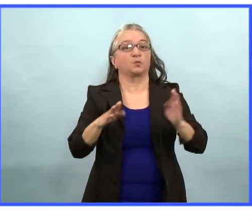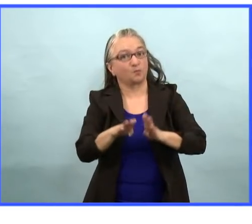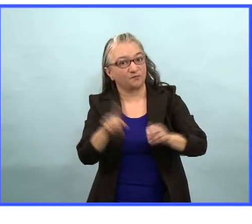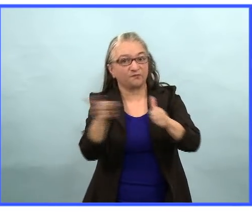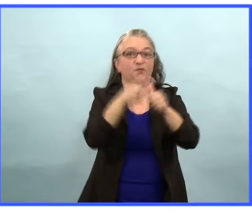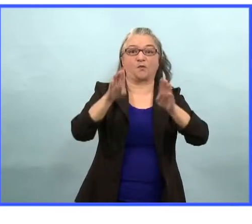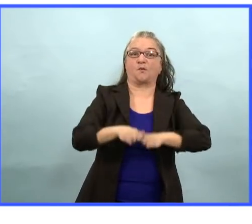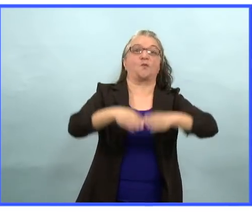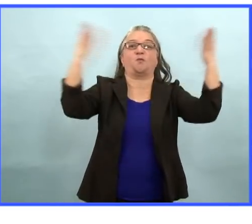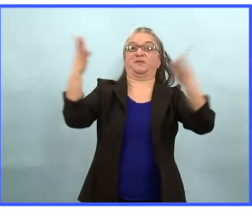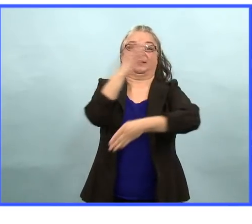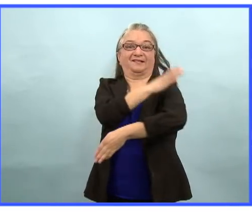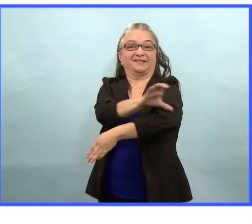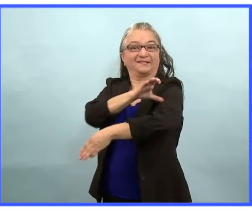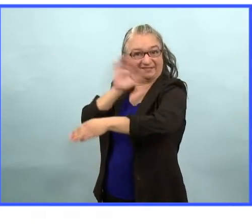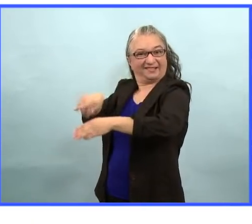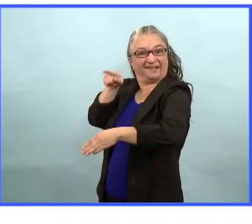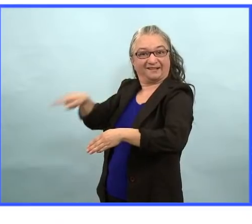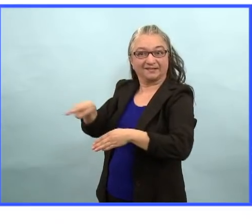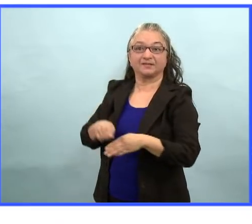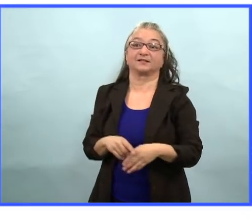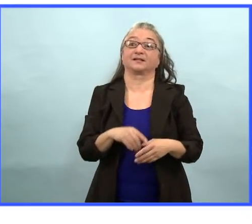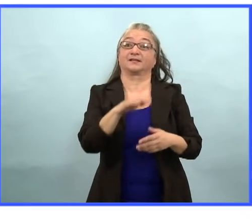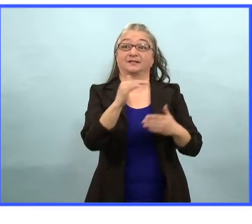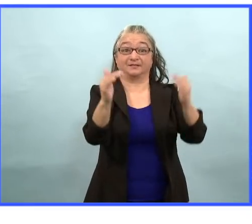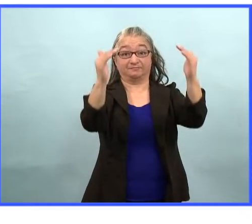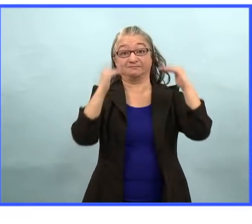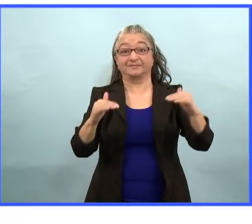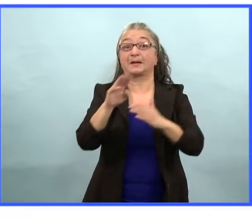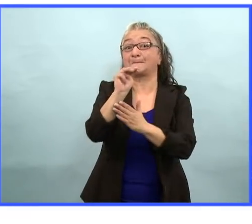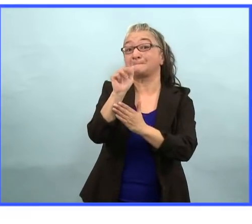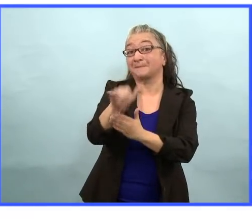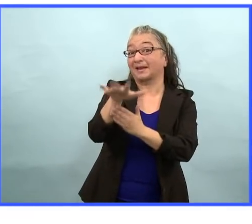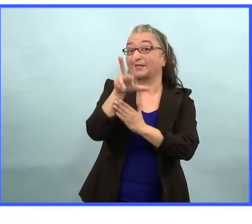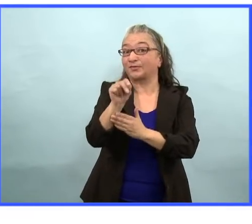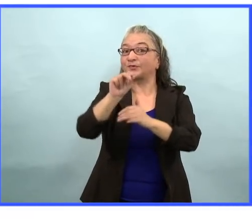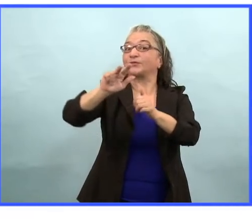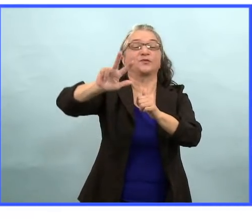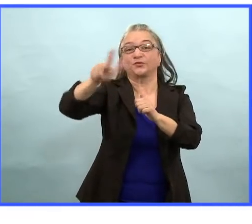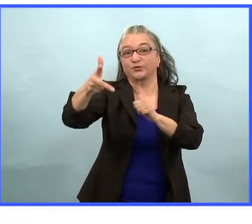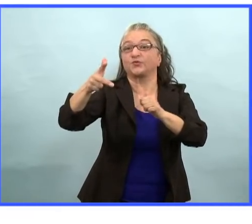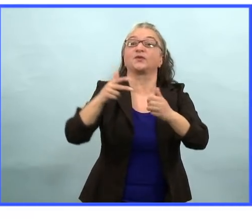3rd which is when language services were added to the booking line as well as at the super sites